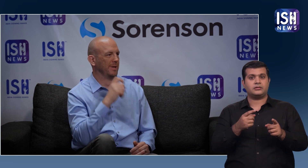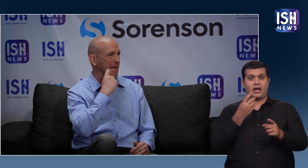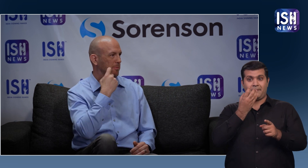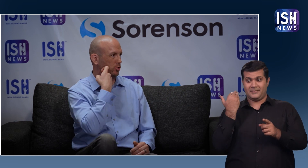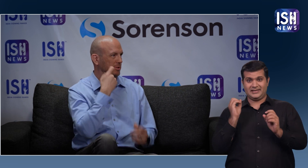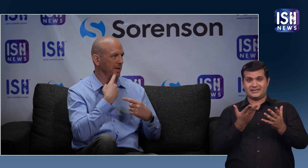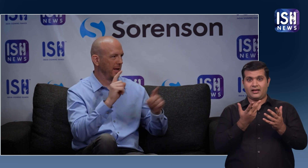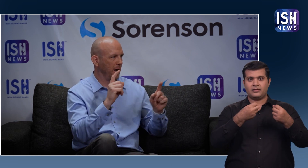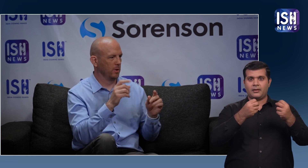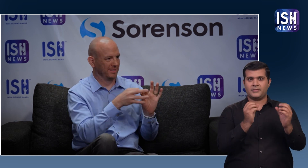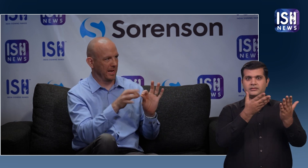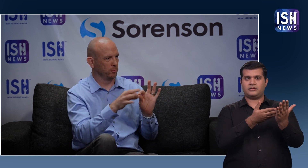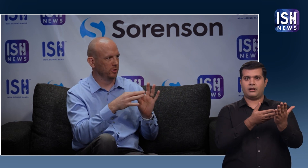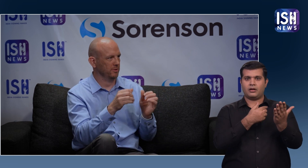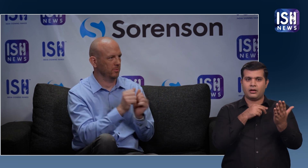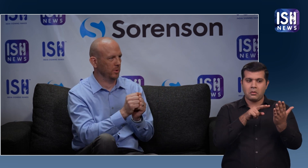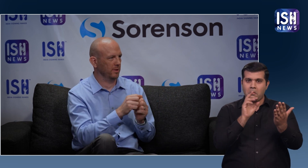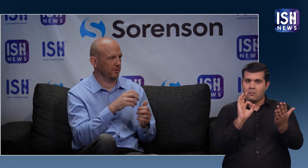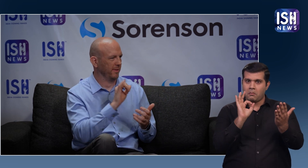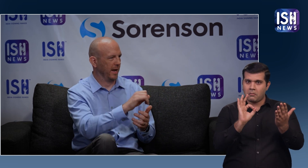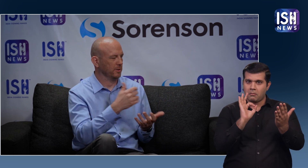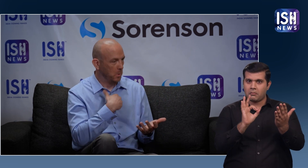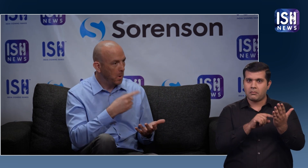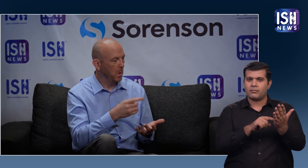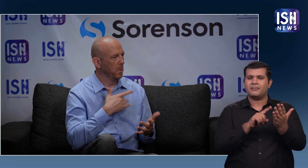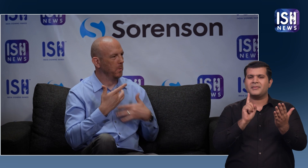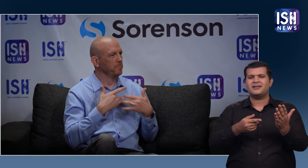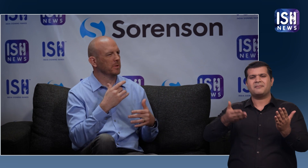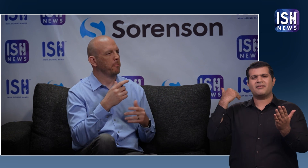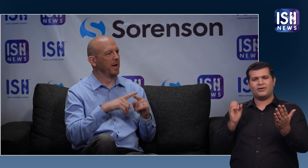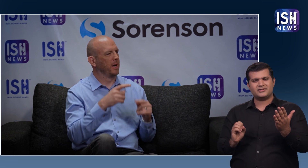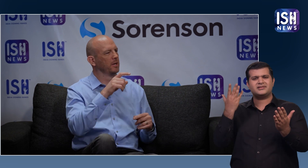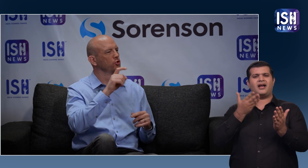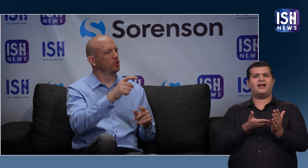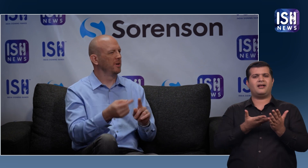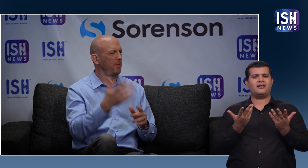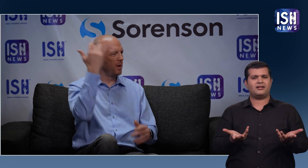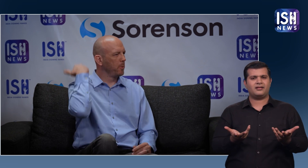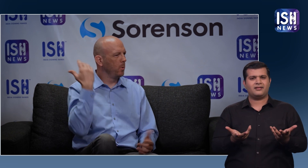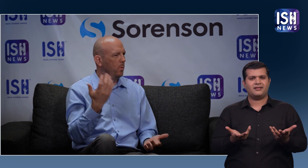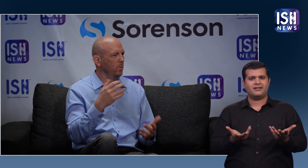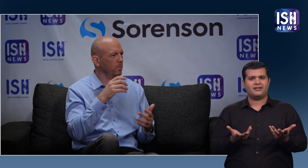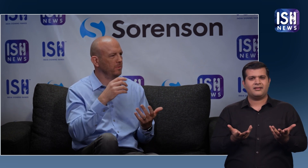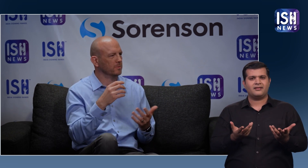Apple released captioning features that thrilled me. But this should have started long time ago.